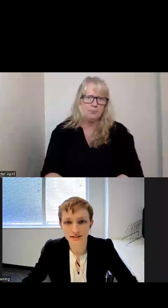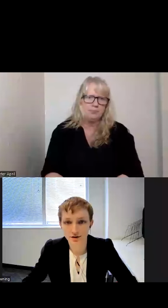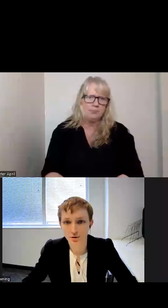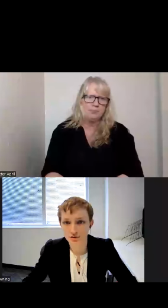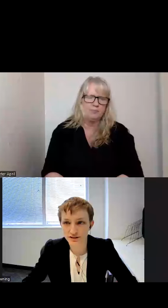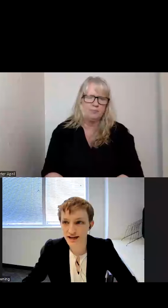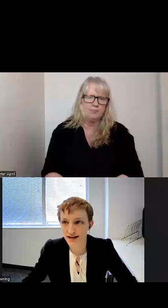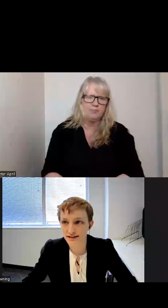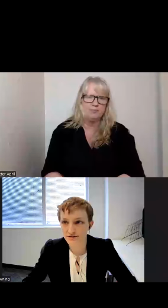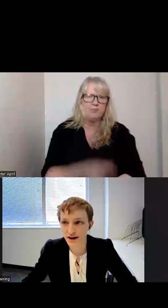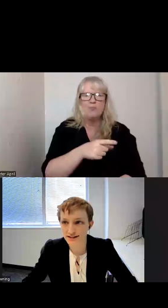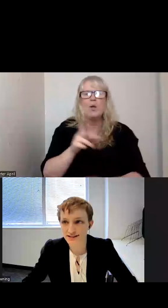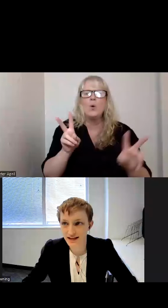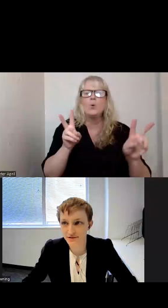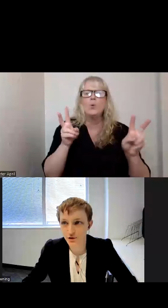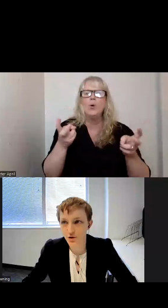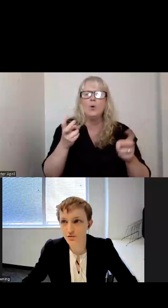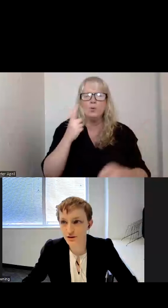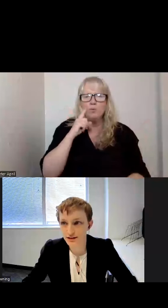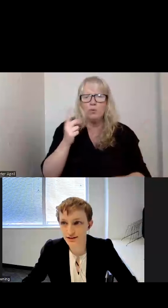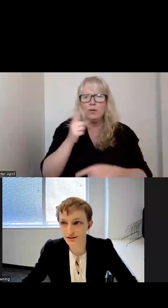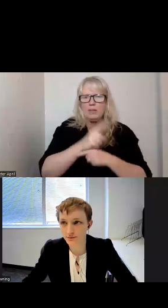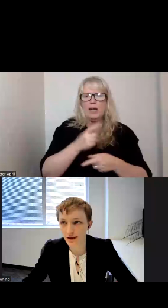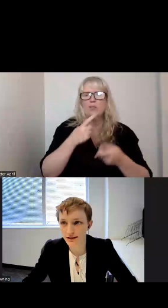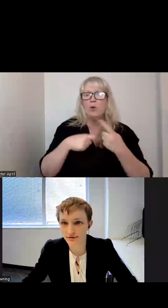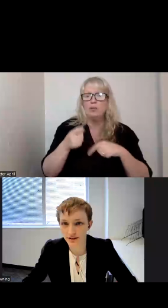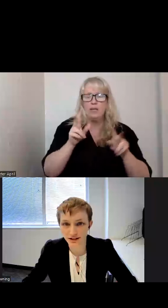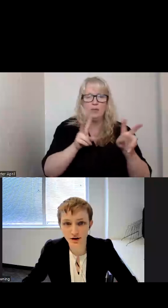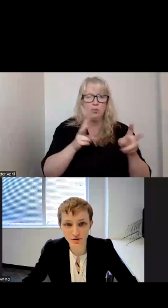THIS IS OUR QUOTE OF THE DAY. INSTEAD OF A QUOTE, WE ARE GOING TO PLAY A VIDEO